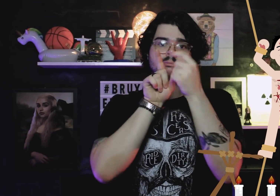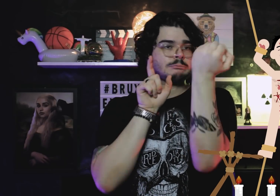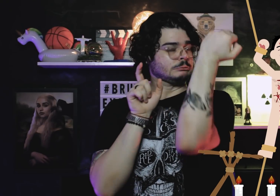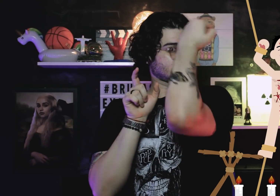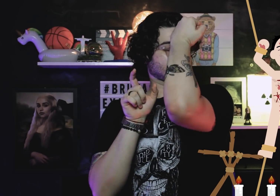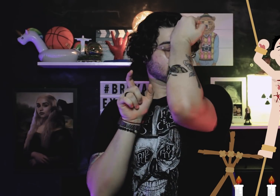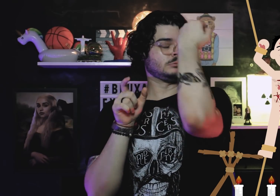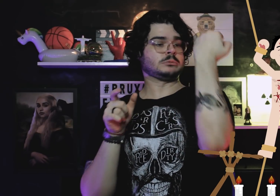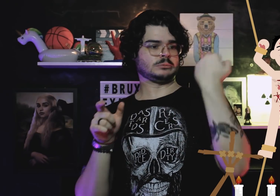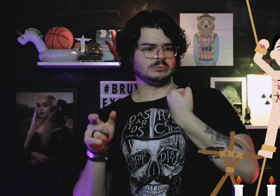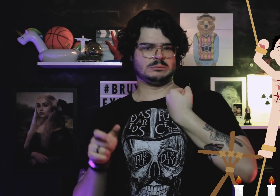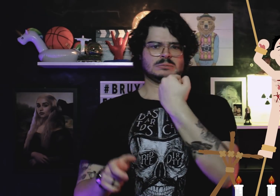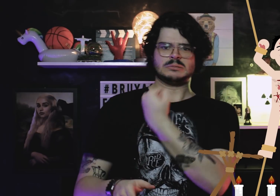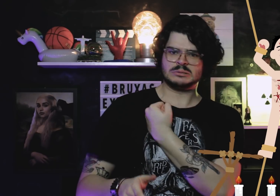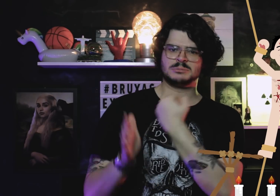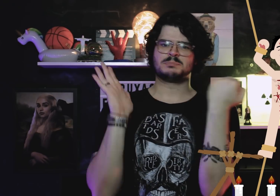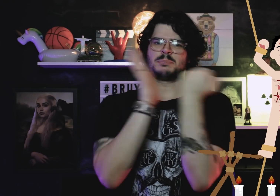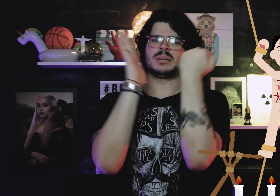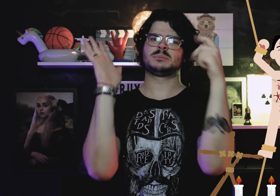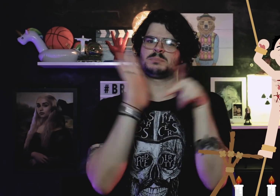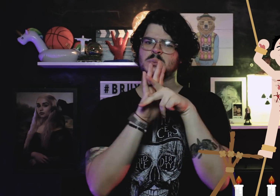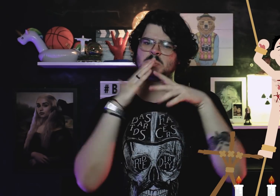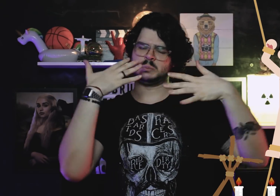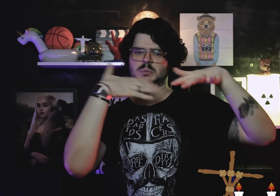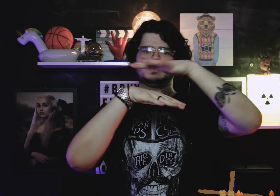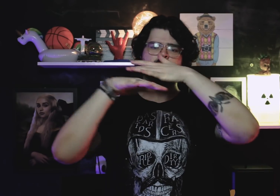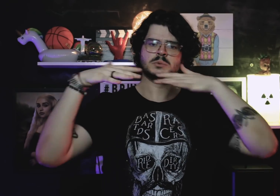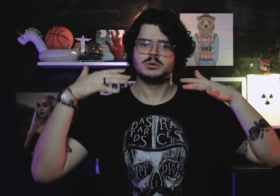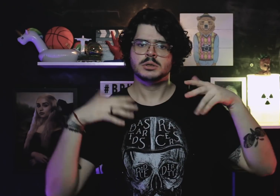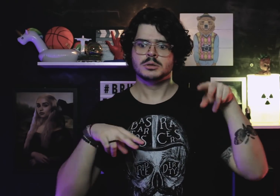had pagan marks and symbols on them.